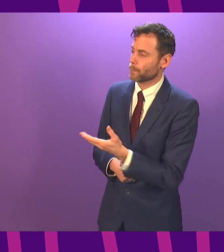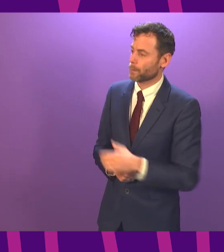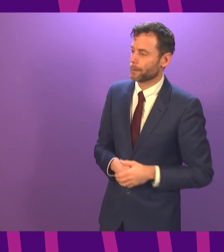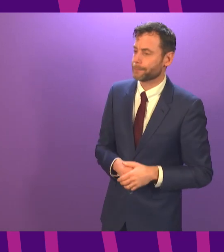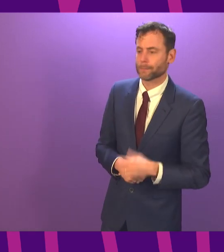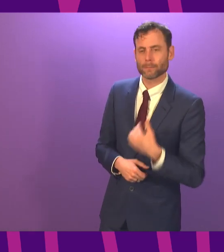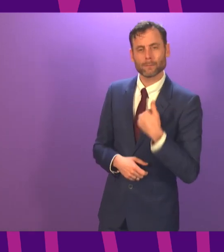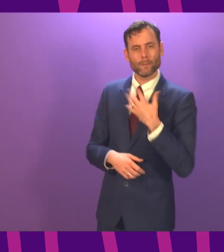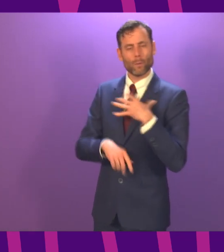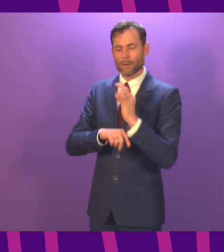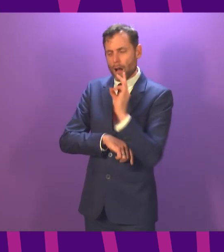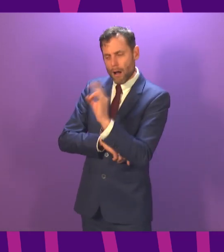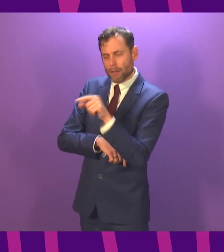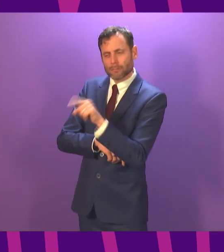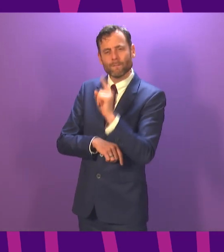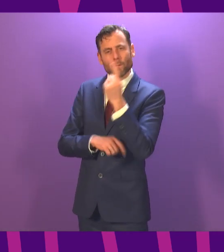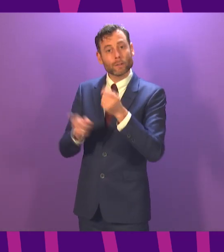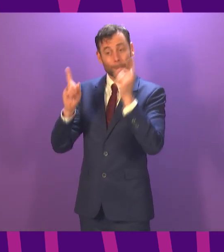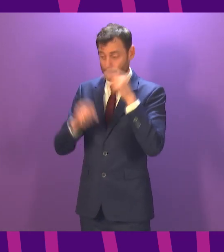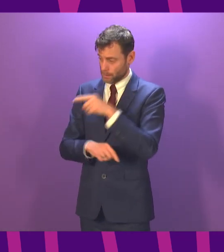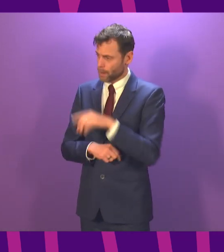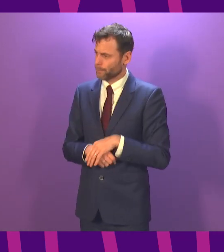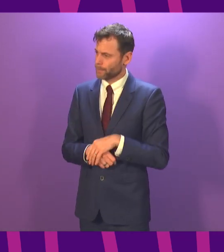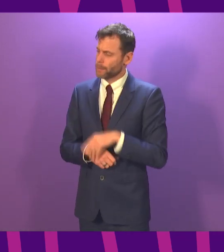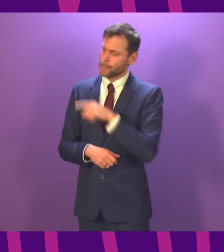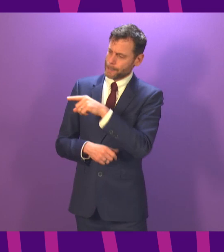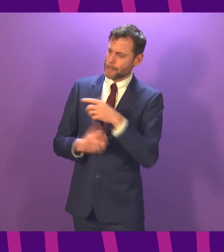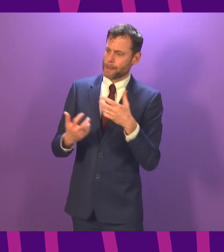To ask the First Minister what reassurances the Scottish Government can give to communities